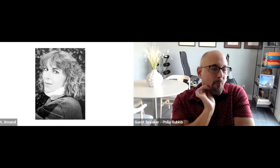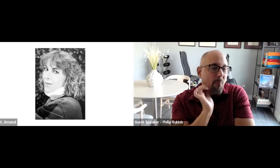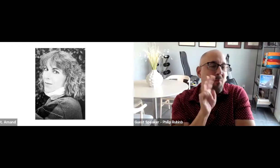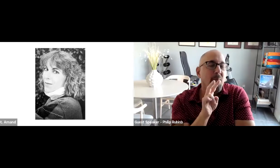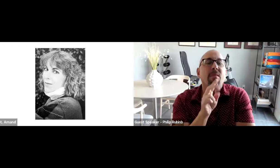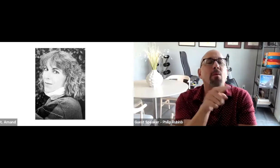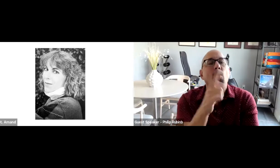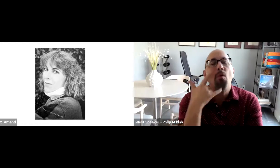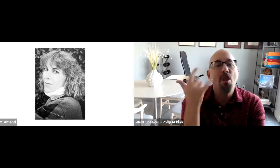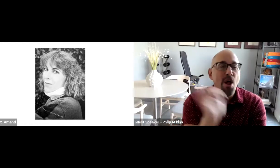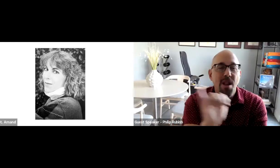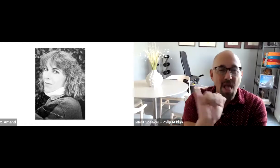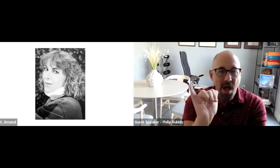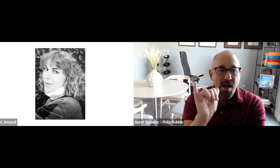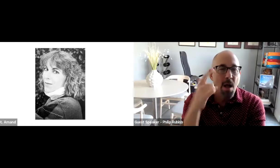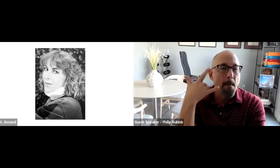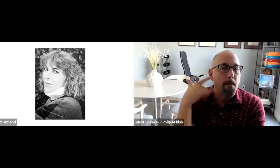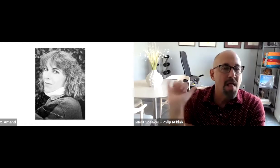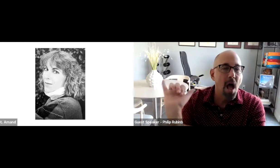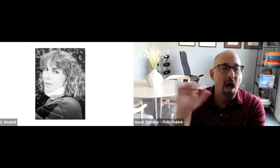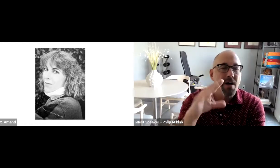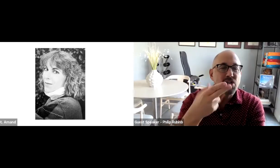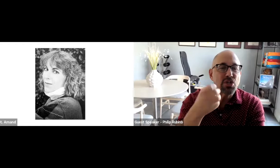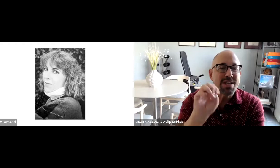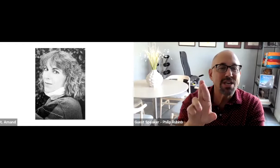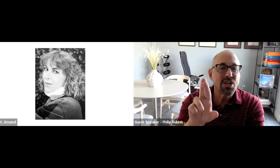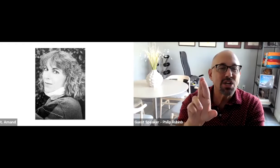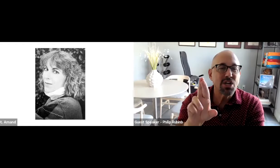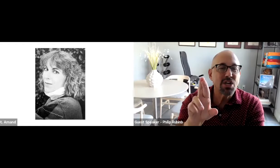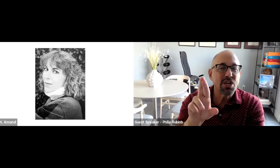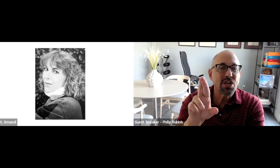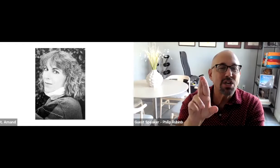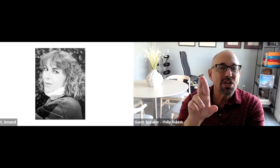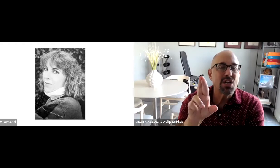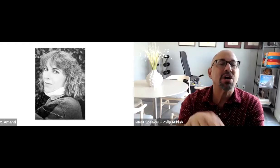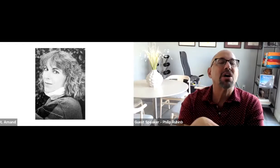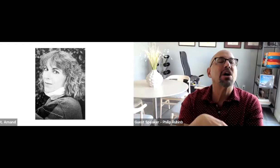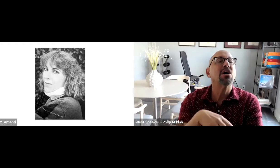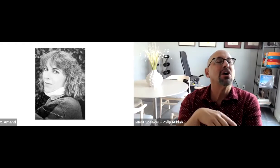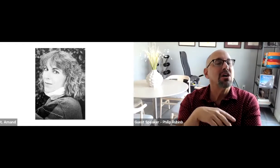the once-over, a little bit of scrutiny, actually, and then she said, "Oh, I'm sorry, dear.